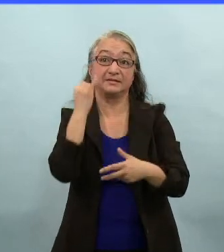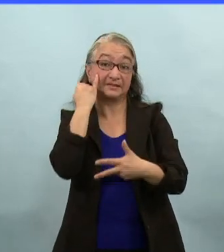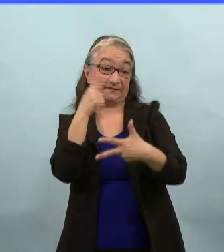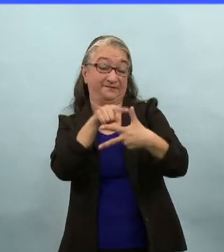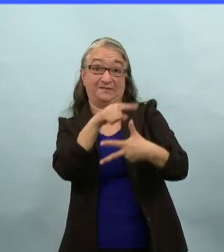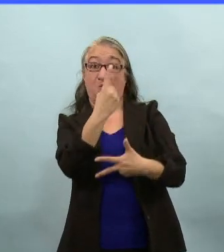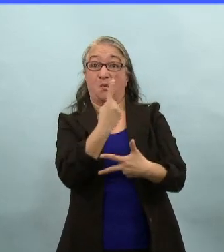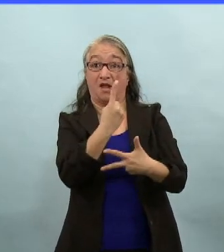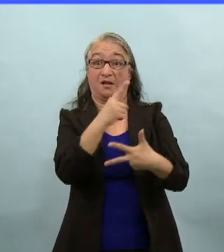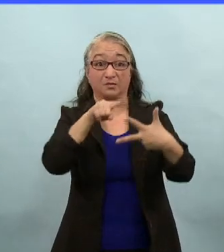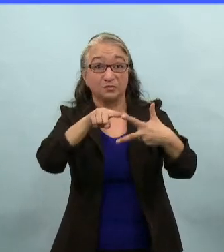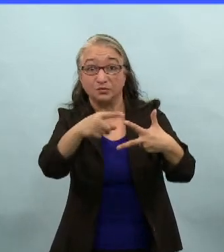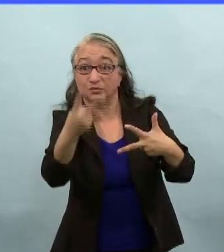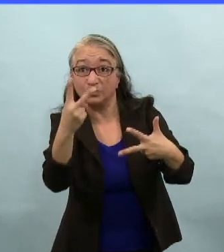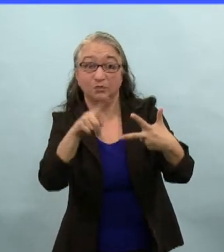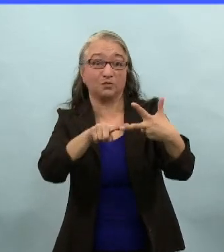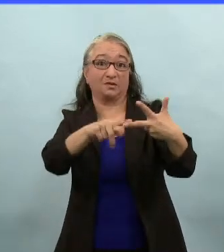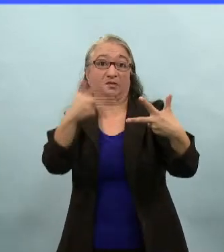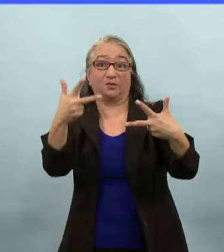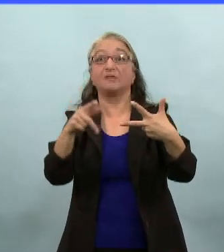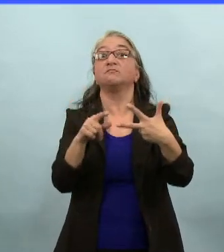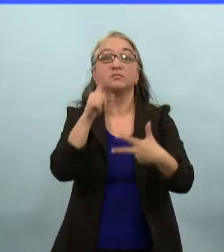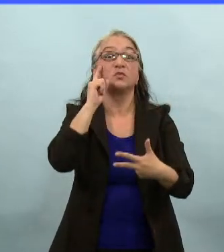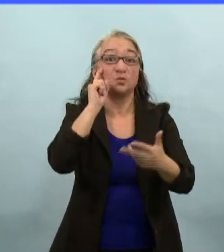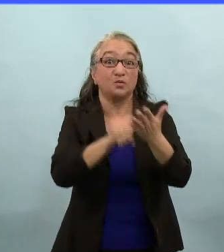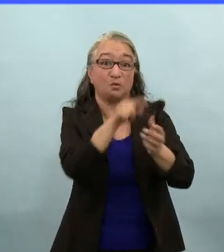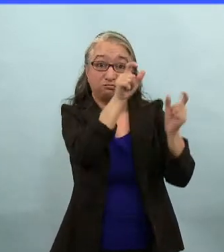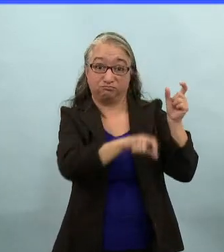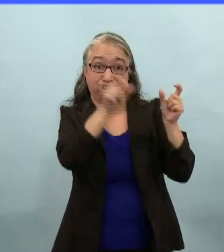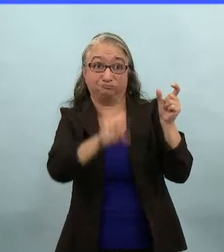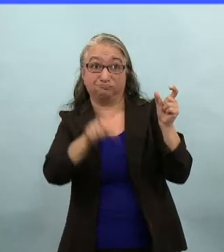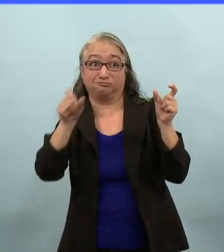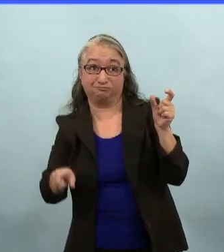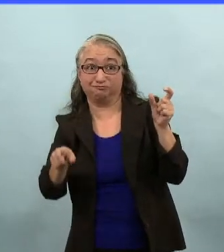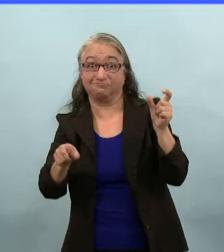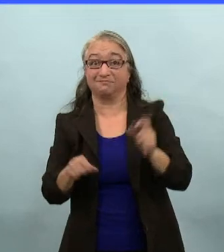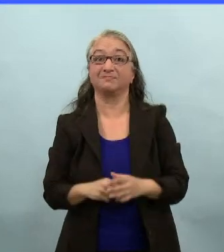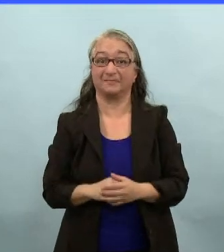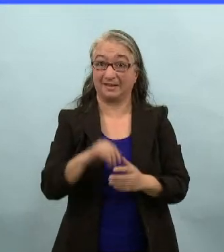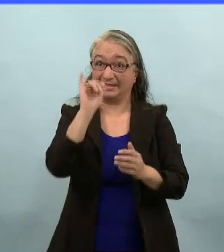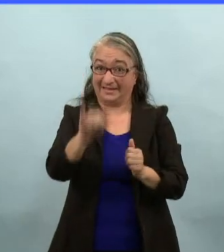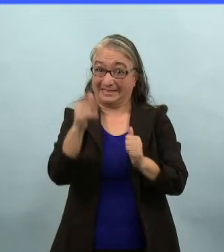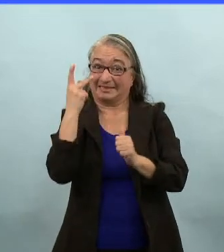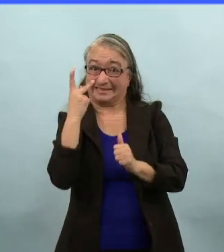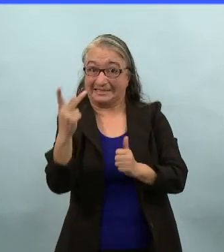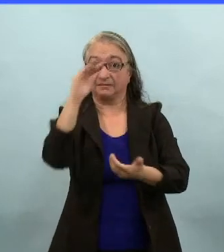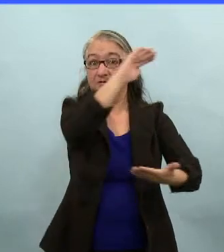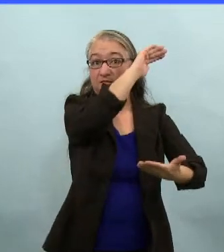and then three doses have increasingly lower and lower risks of these severe outcomes